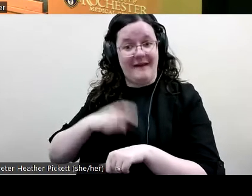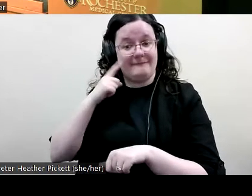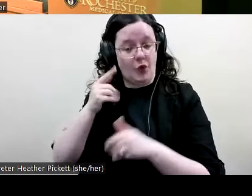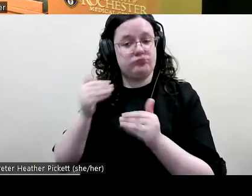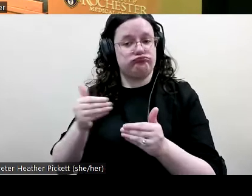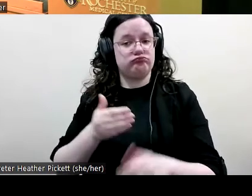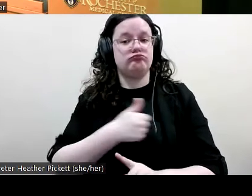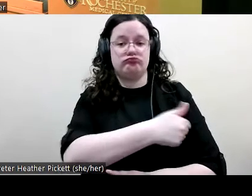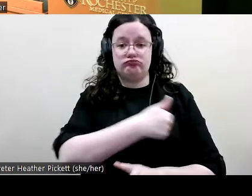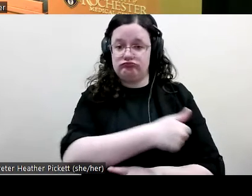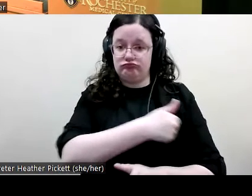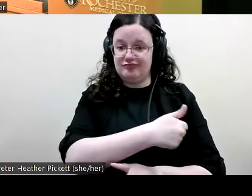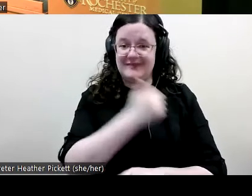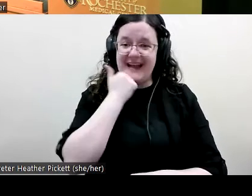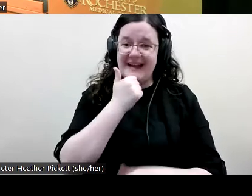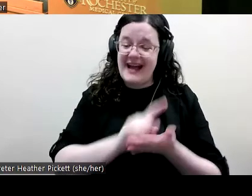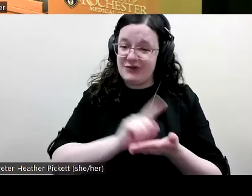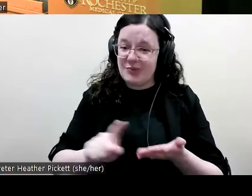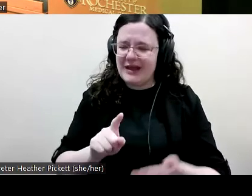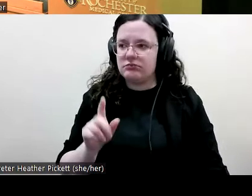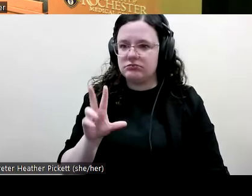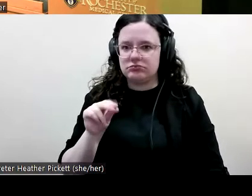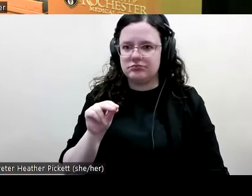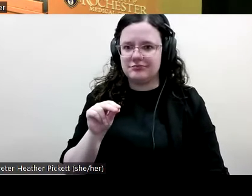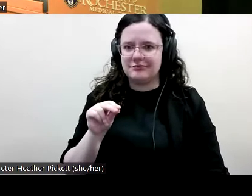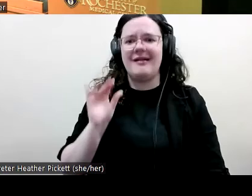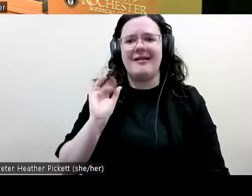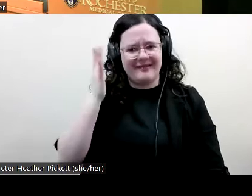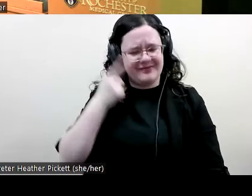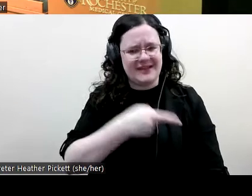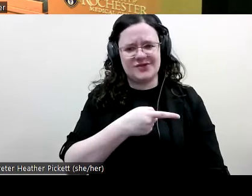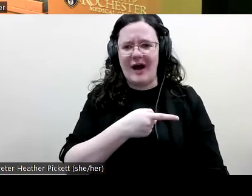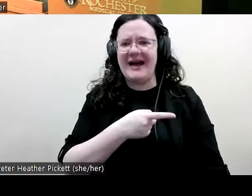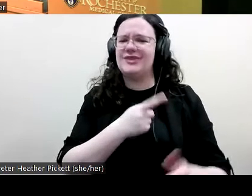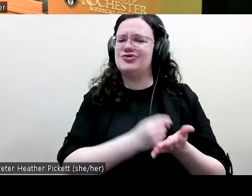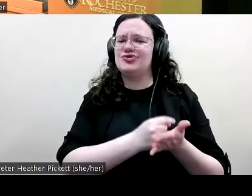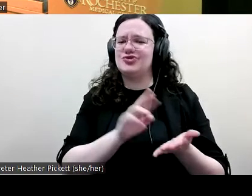rates for kids is low because employers don't recognize the impact of a mental illness on a